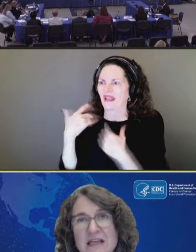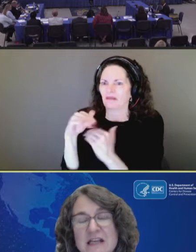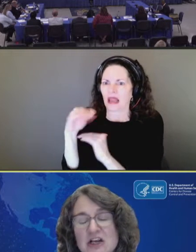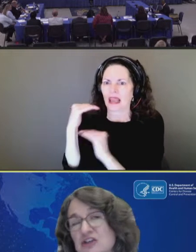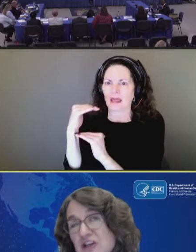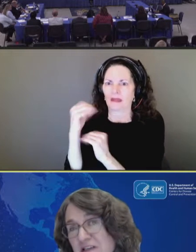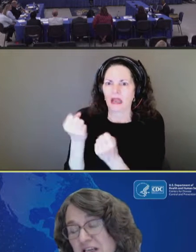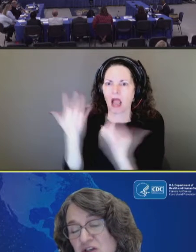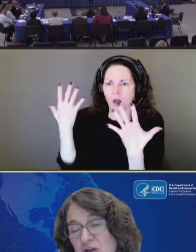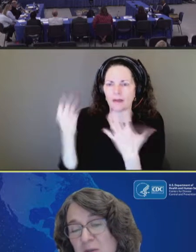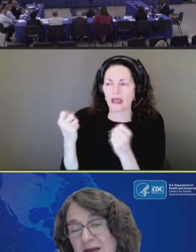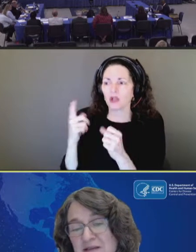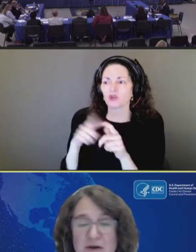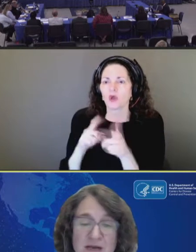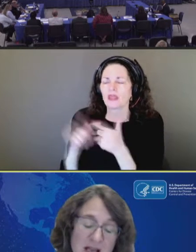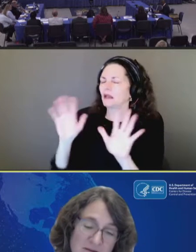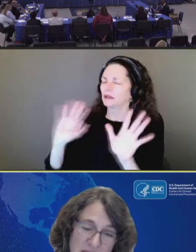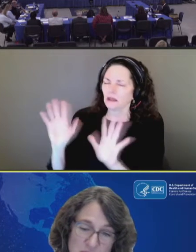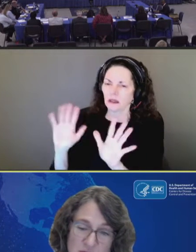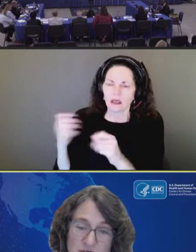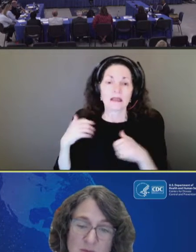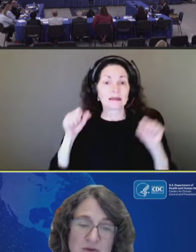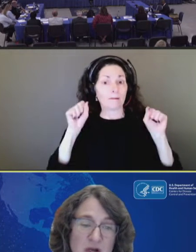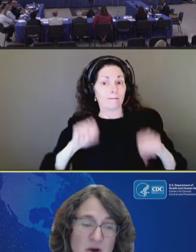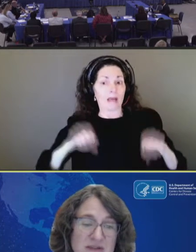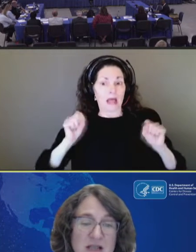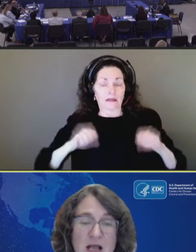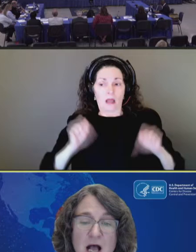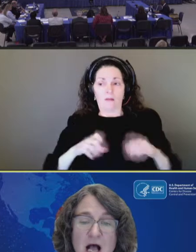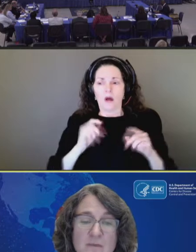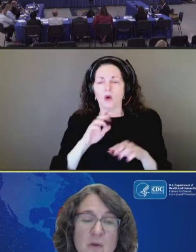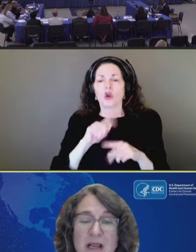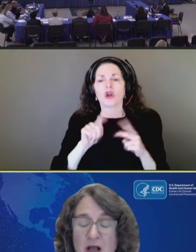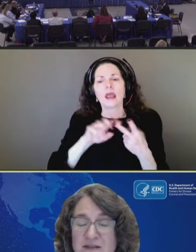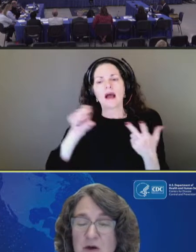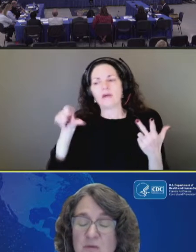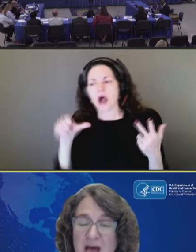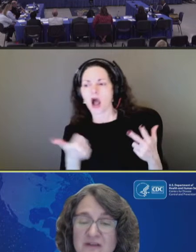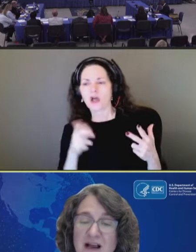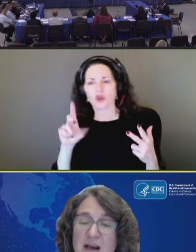then shifting to the possibility of an intradermal dose. But we also modified